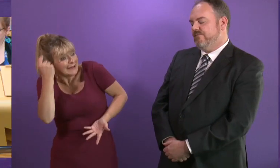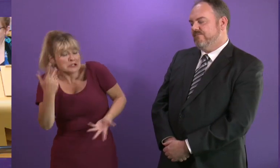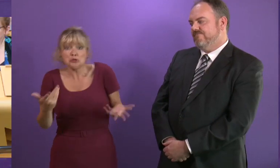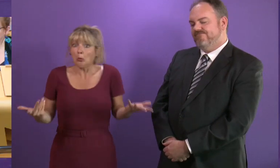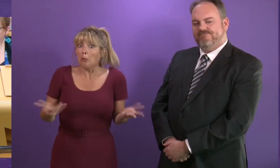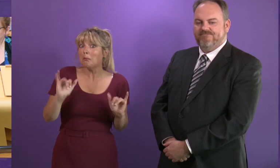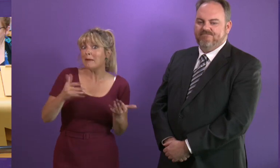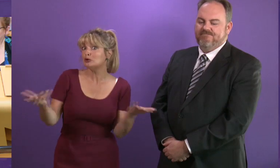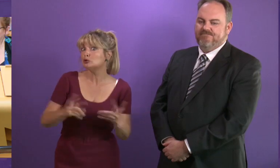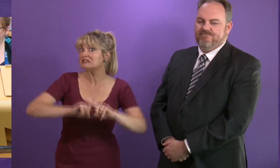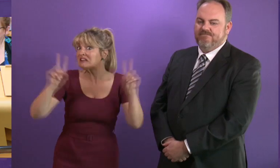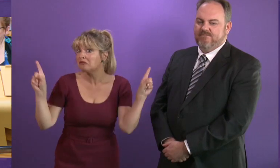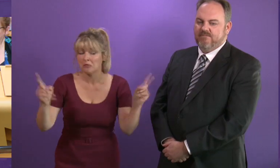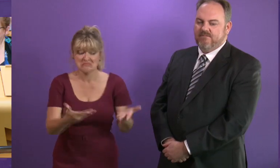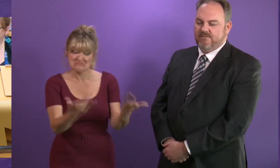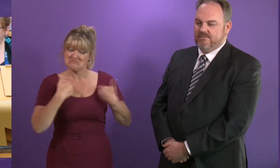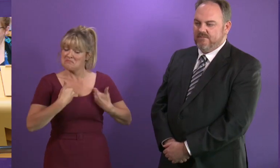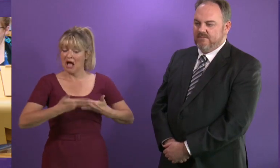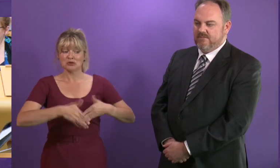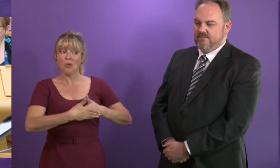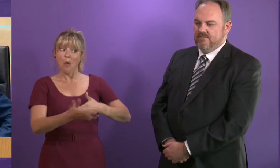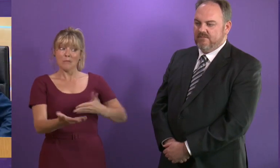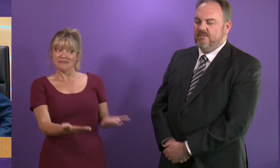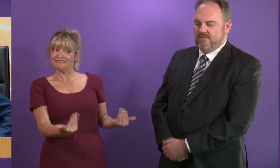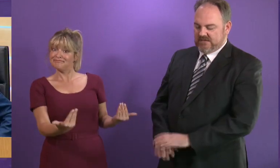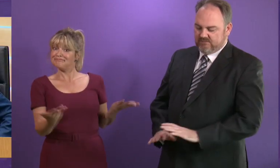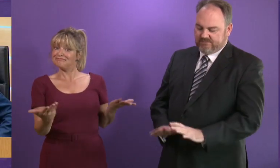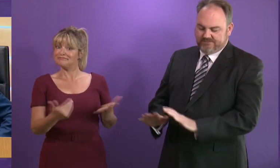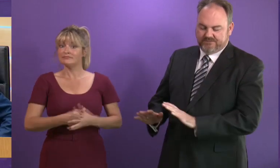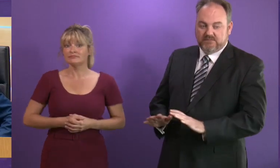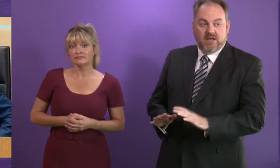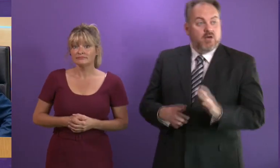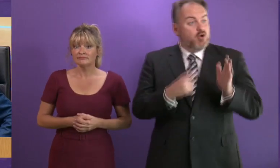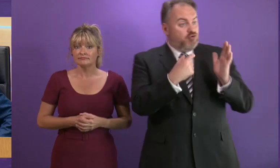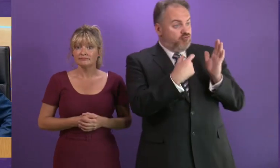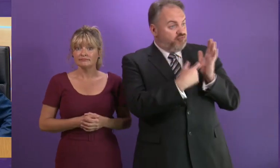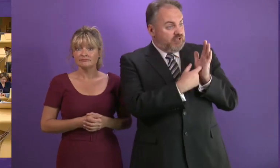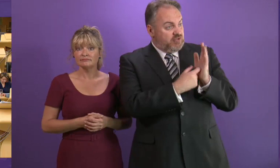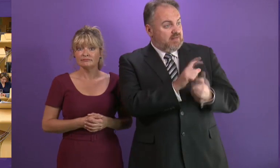door is open, as always.